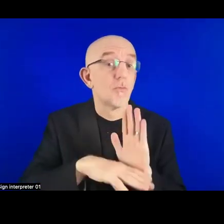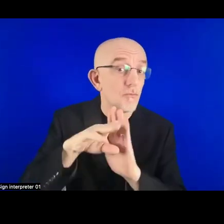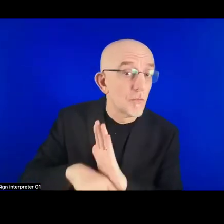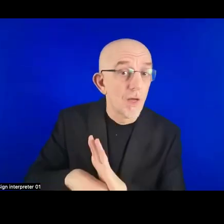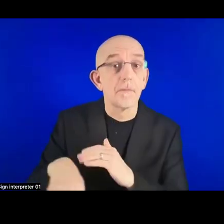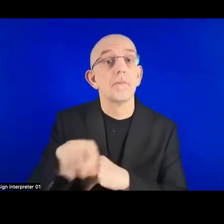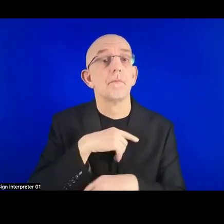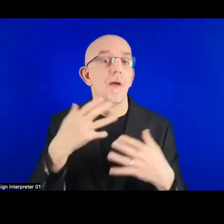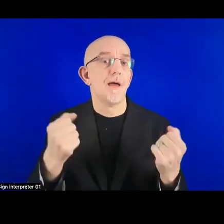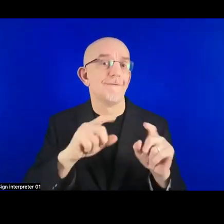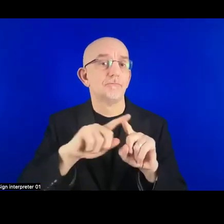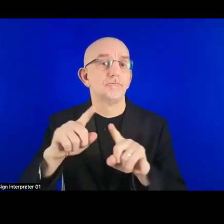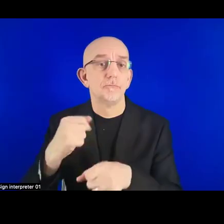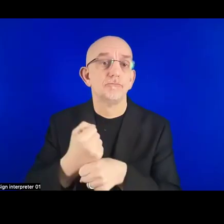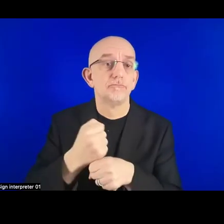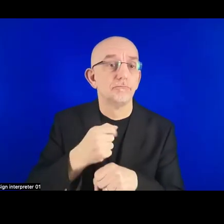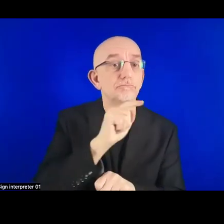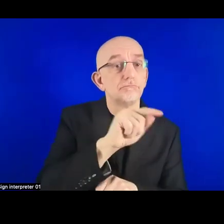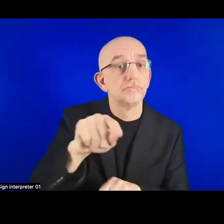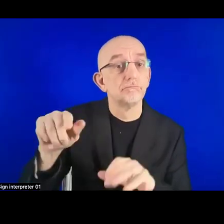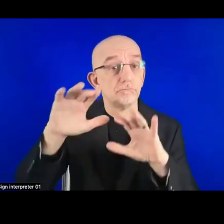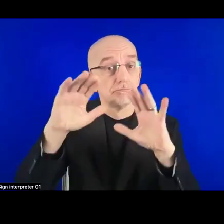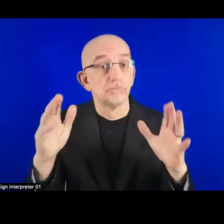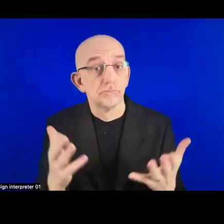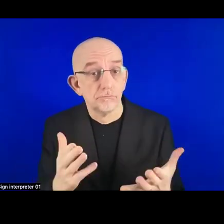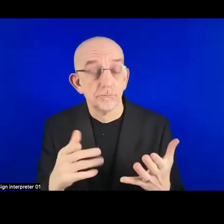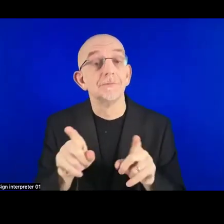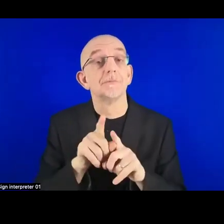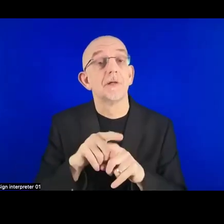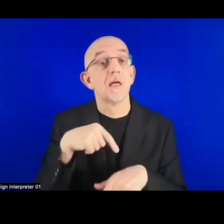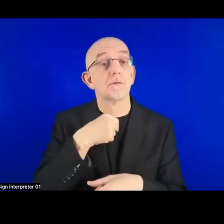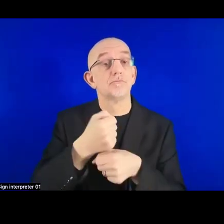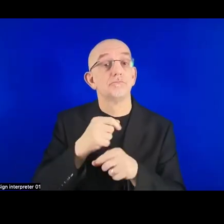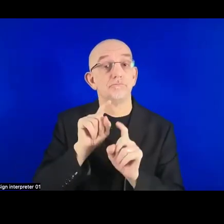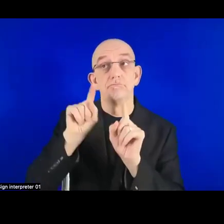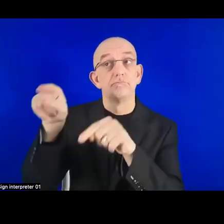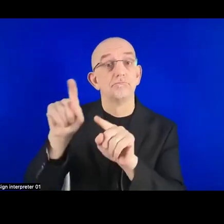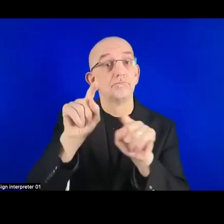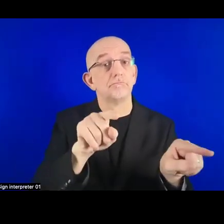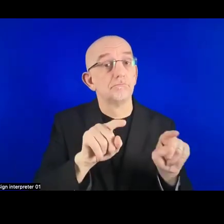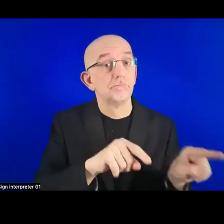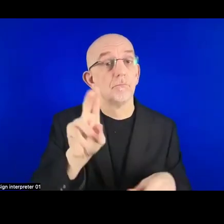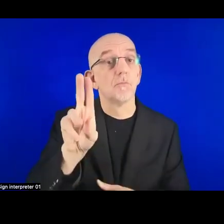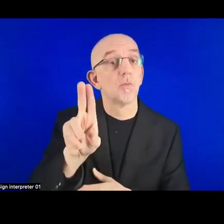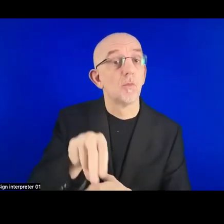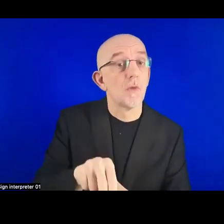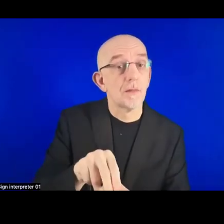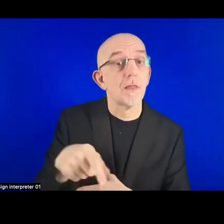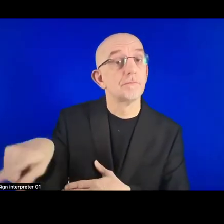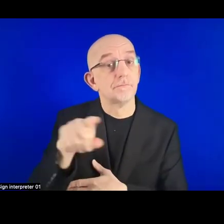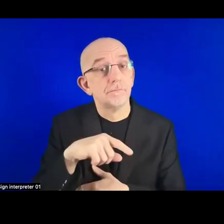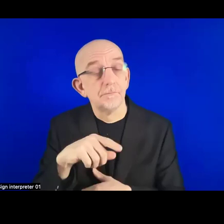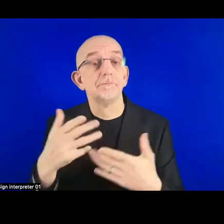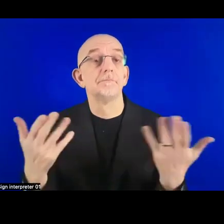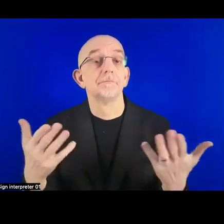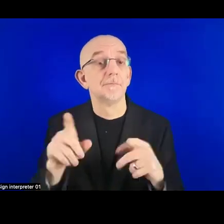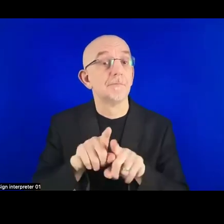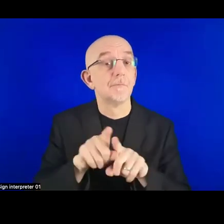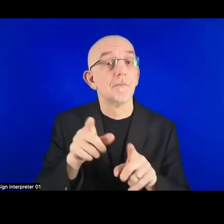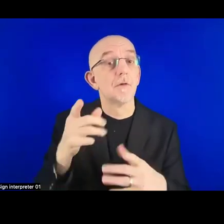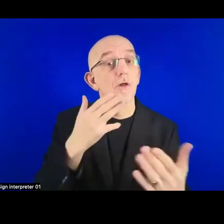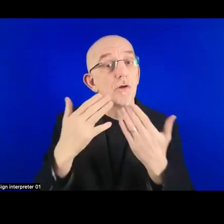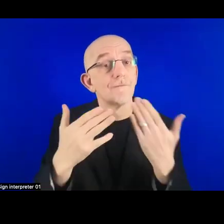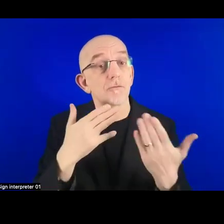platforms Aspel the Conference of States Parties, we do other types of platforms or